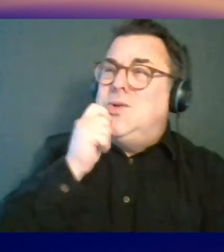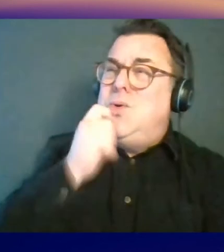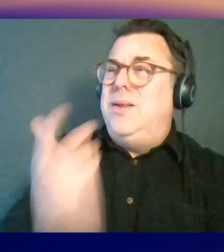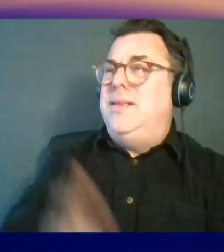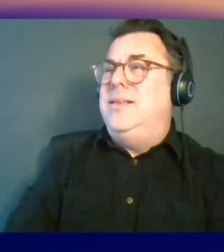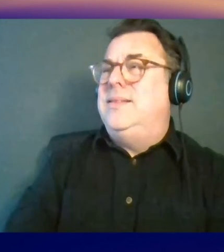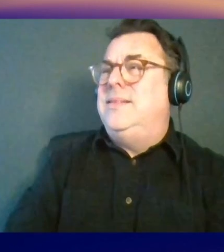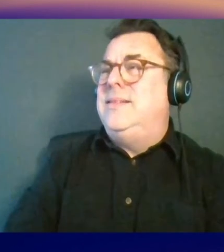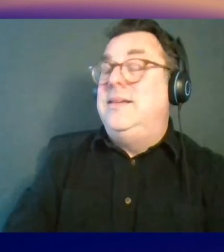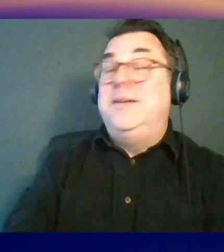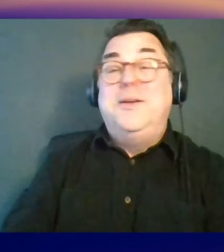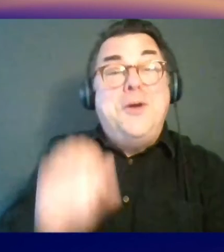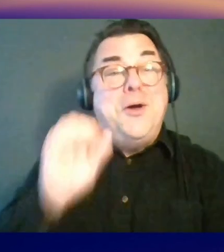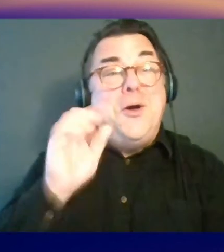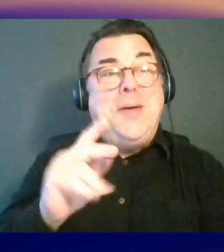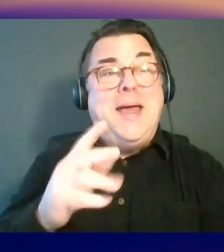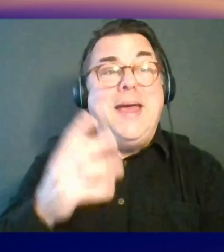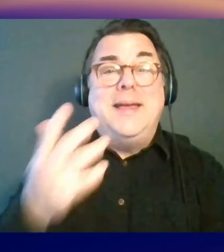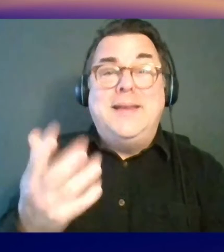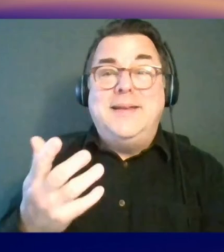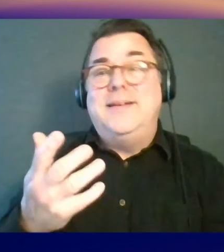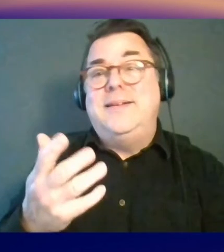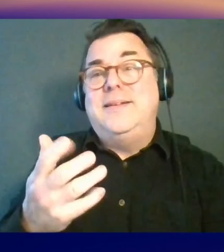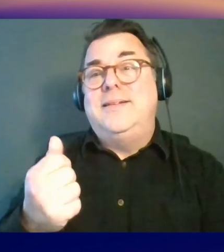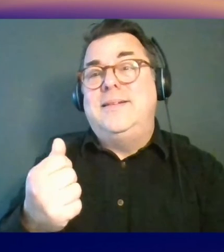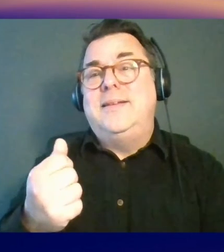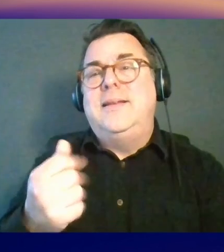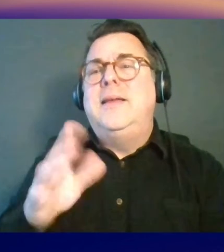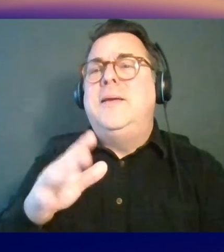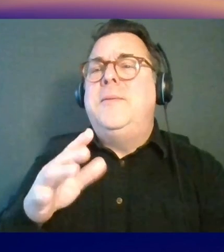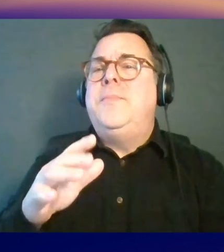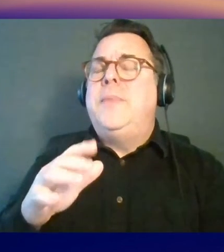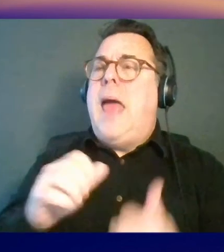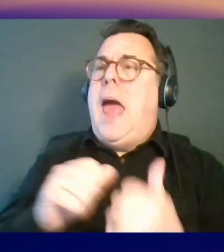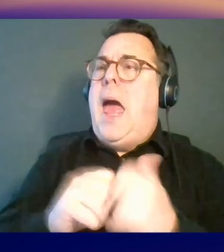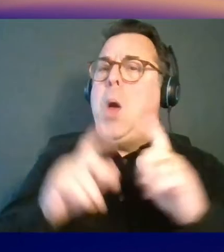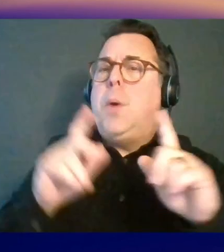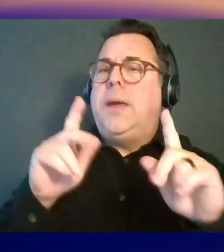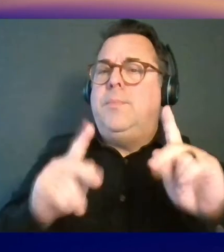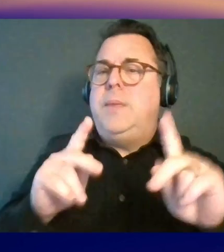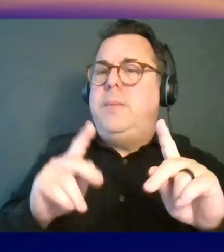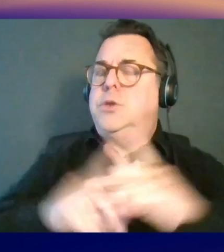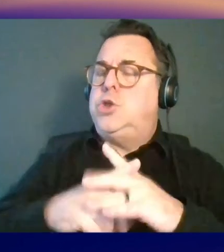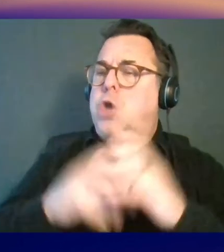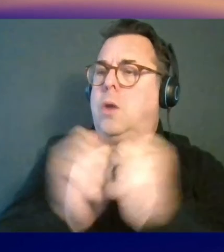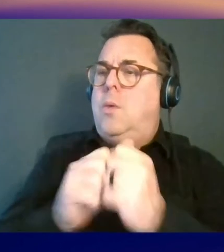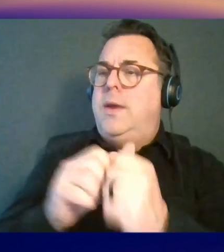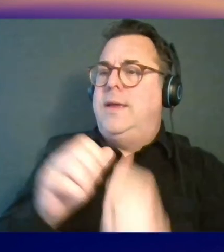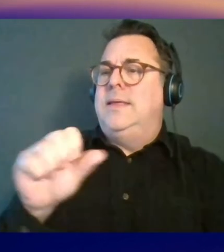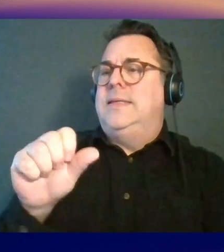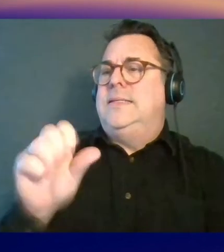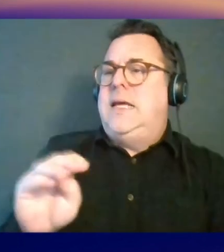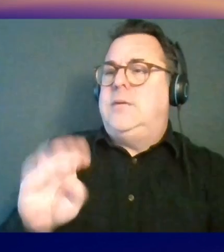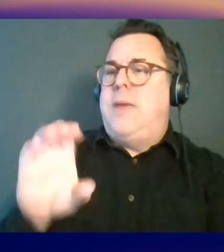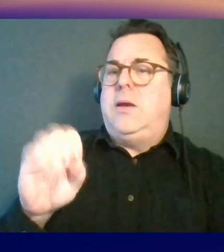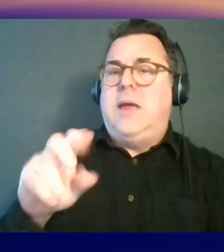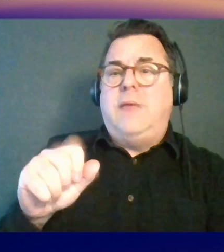All right, so. How can viewers get started with SageMaker canvas? Is there a free tier available? There is, yes.